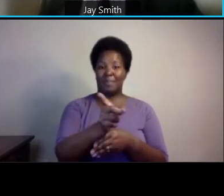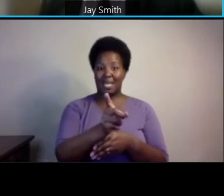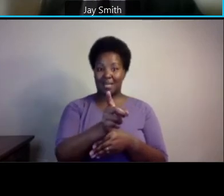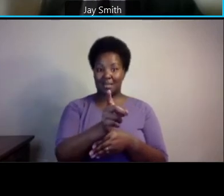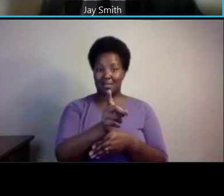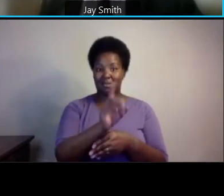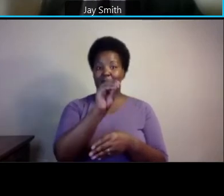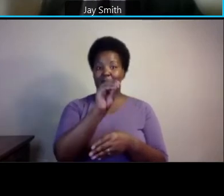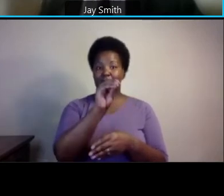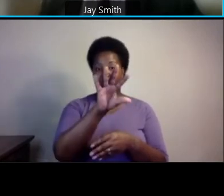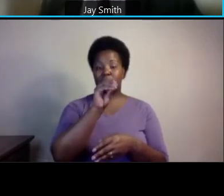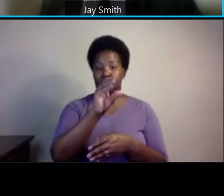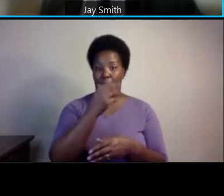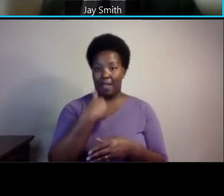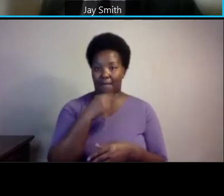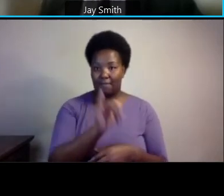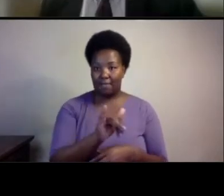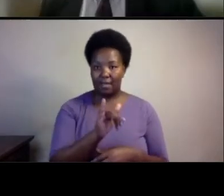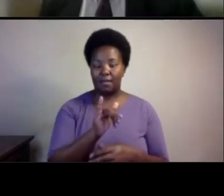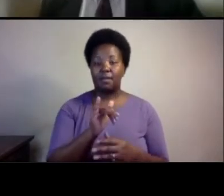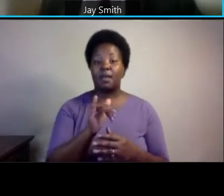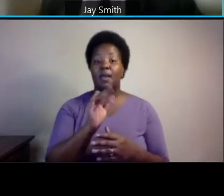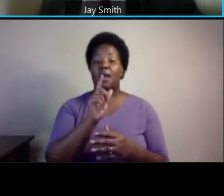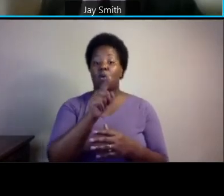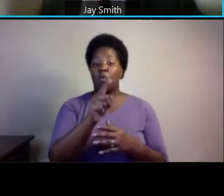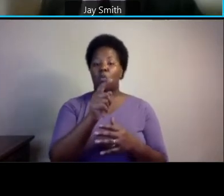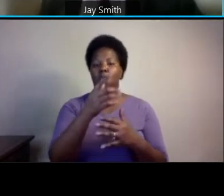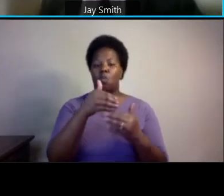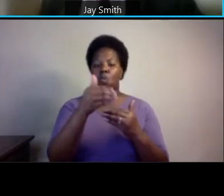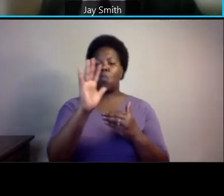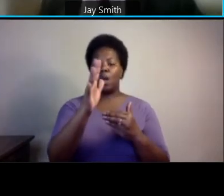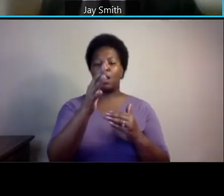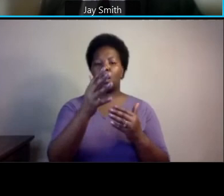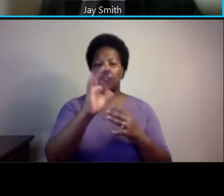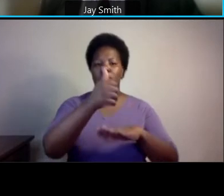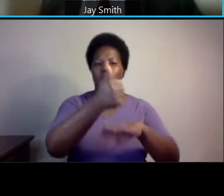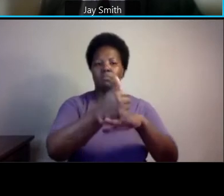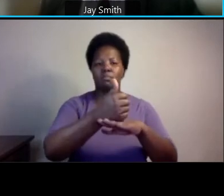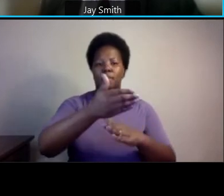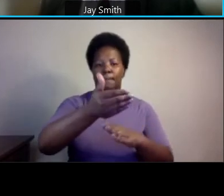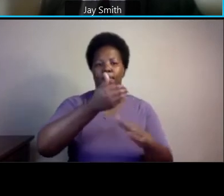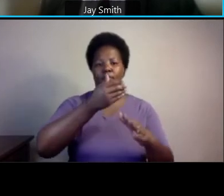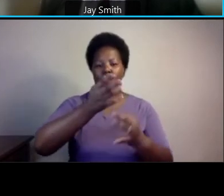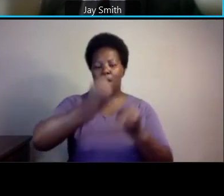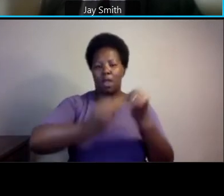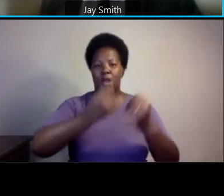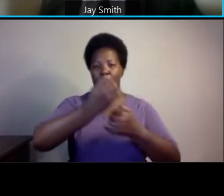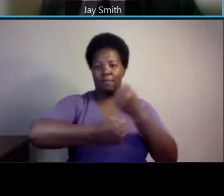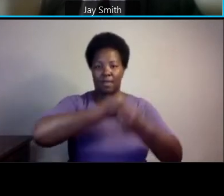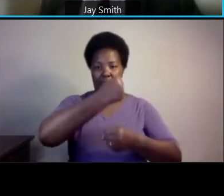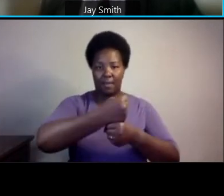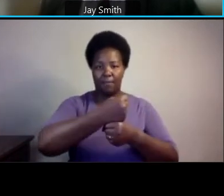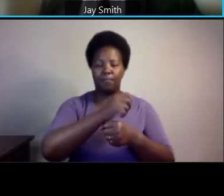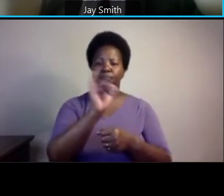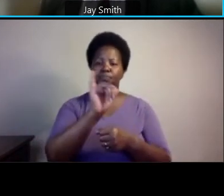of the intersection before the end of the year we incorporated protected bike lanes